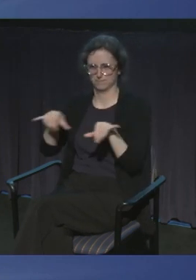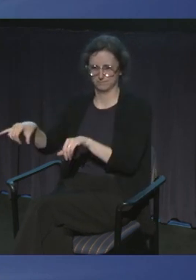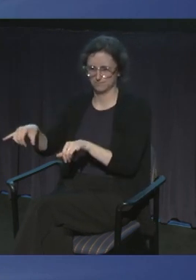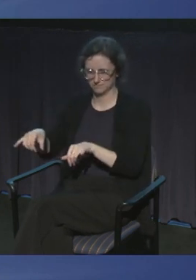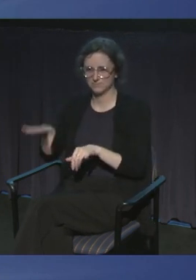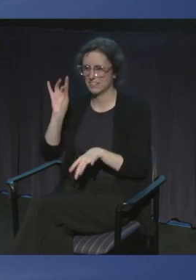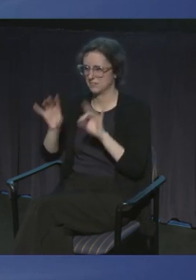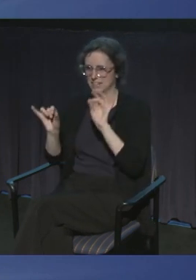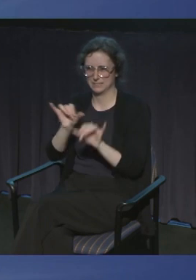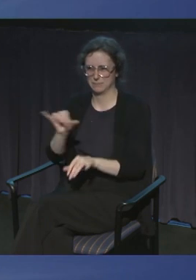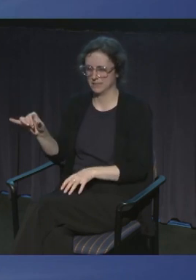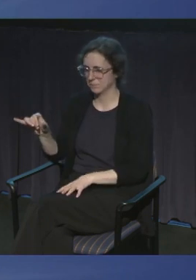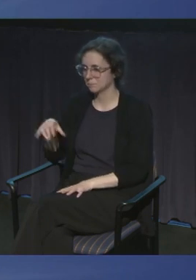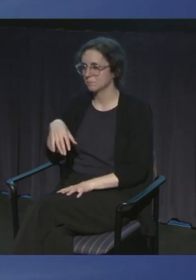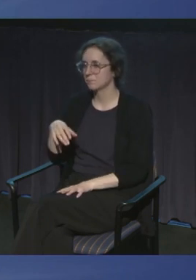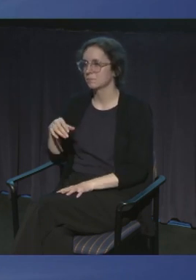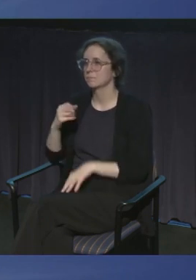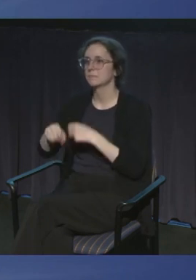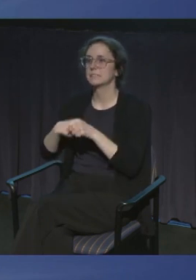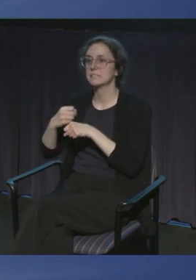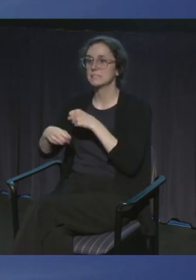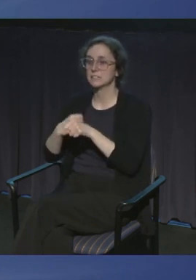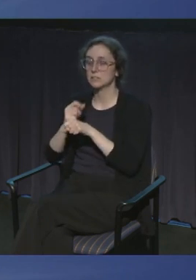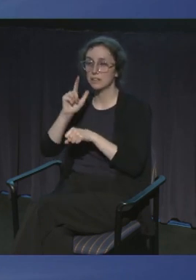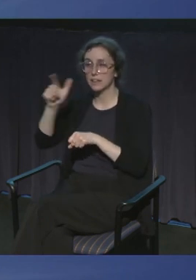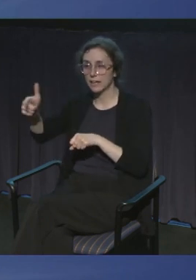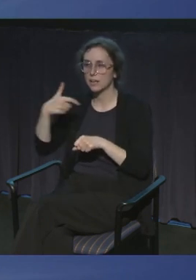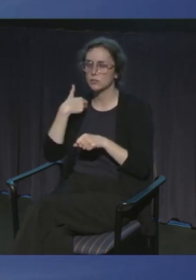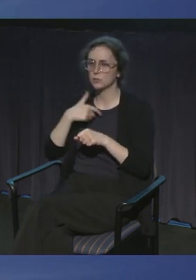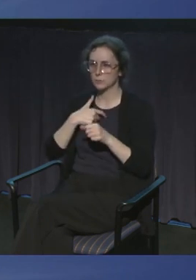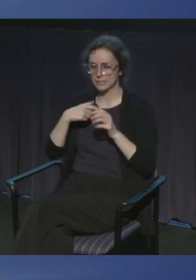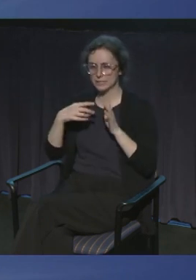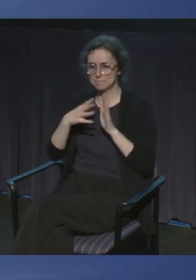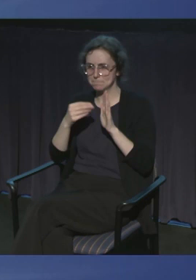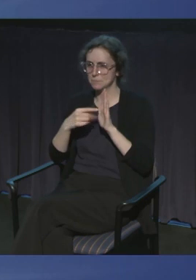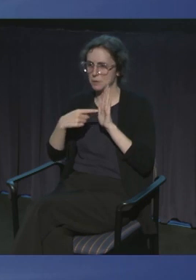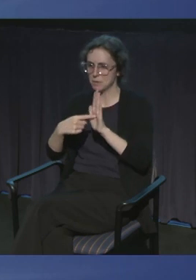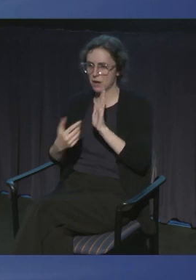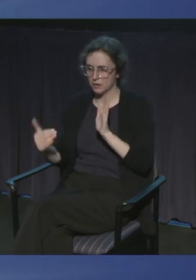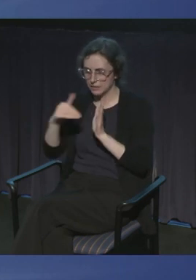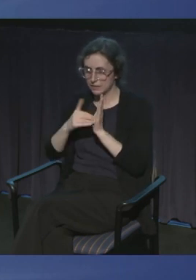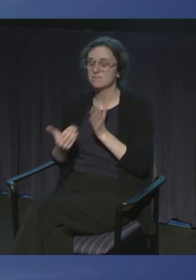COLITIS ASSOCIATED COLON POLYPS THIS WAS FOUND BY OUR LABS. YEARS LATER WE REPEATED THIS MODEL AND WERE ABLE TO SEE THAT